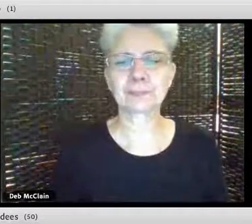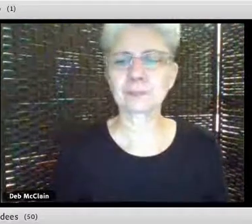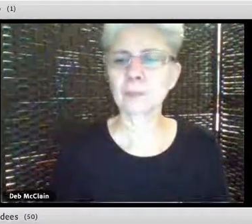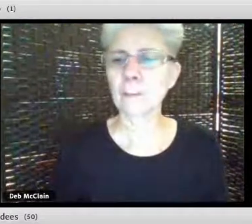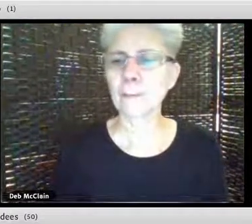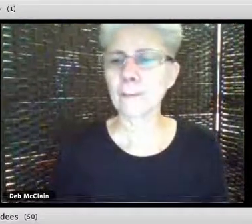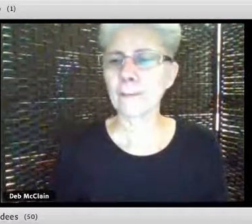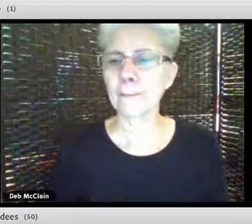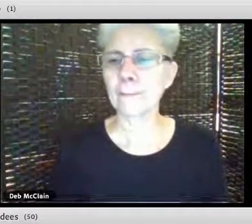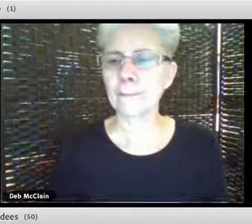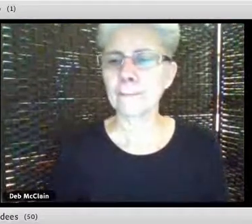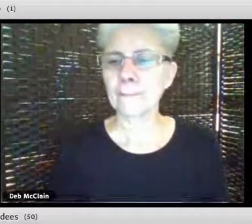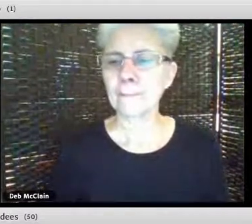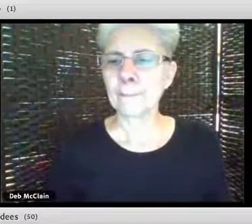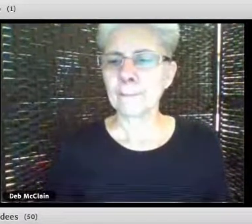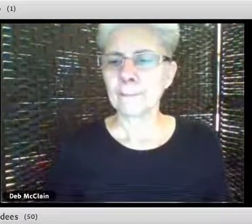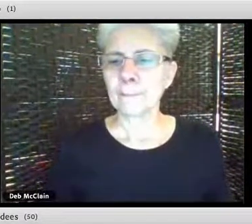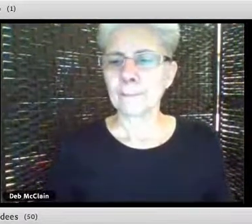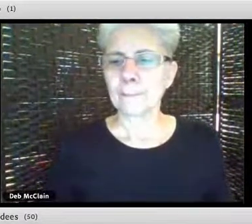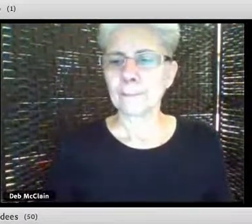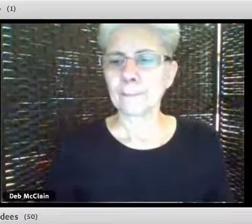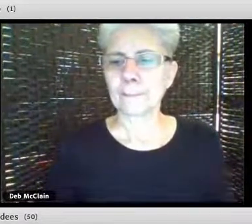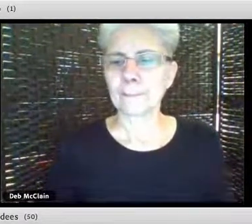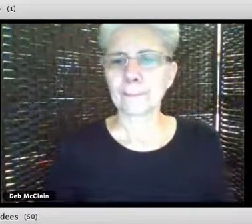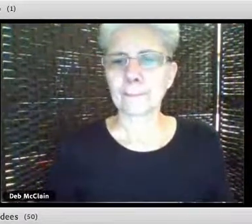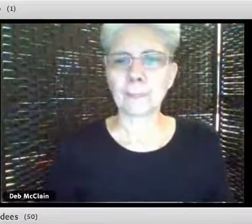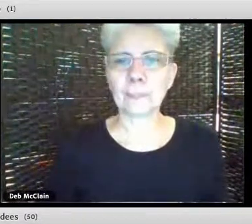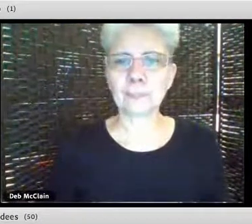it's very simple and very easy to use, so let me share my screen real quick.